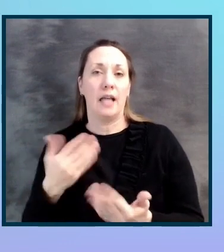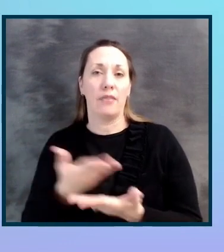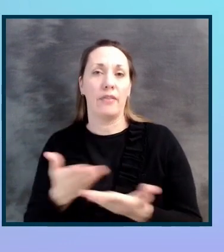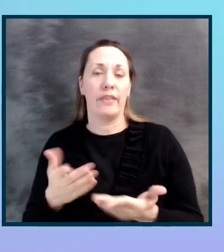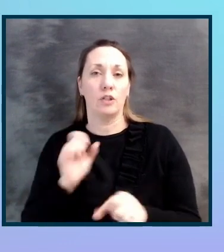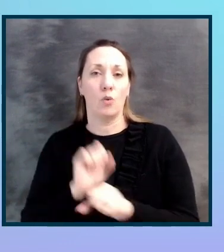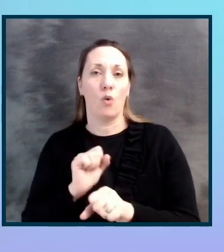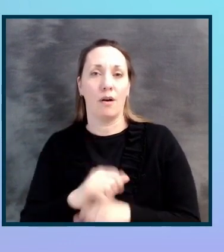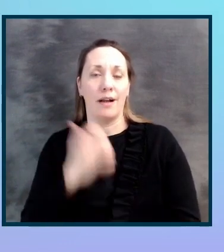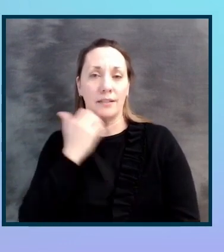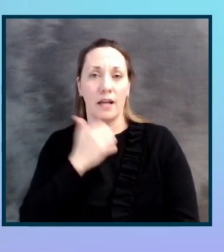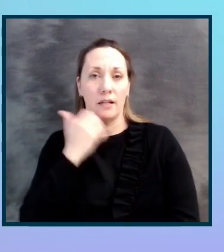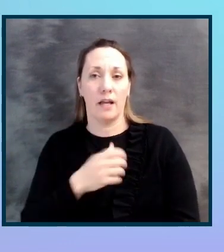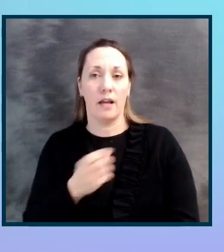and make it accessible.